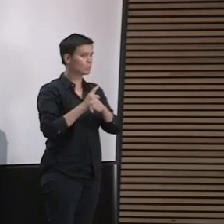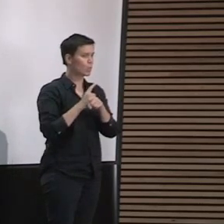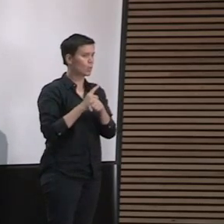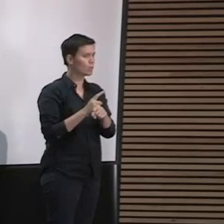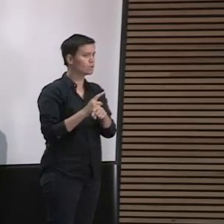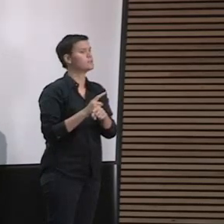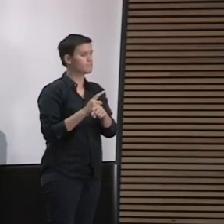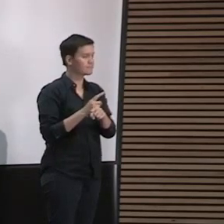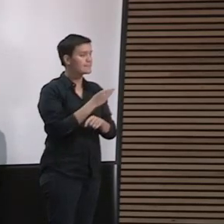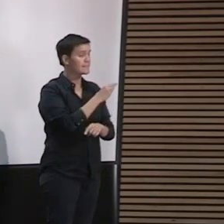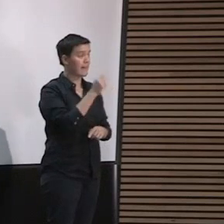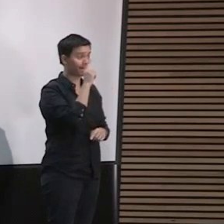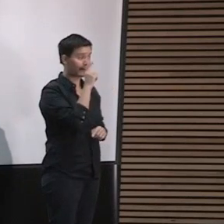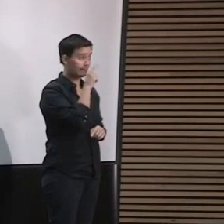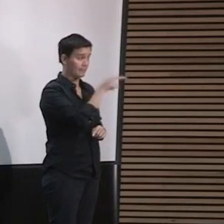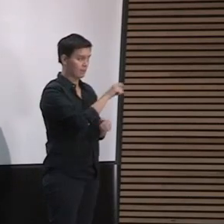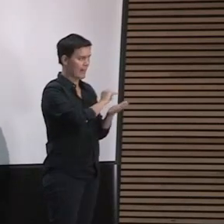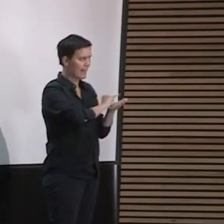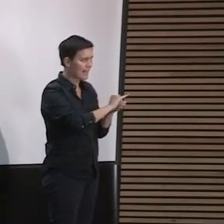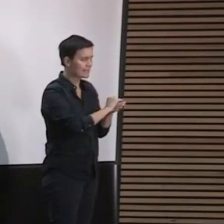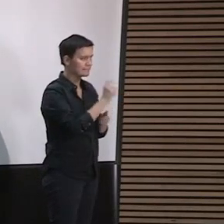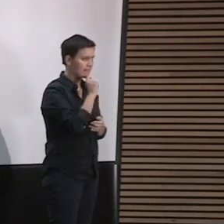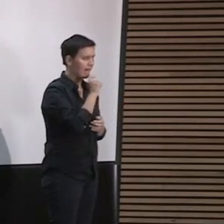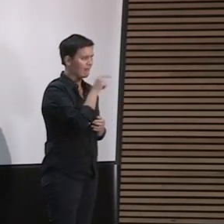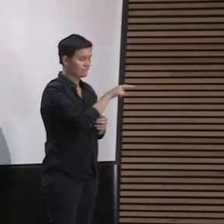that. Keeping in mind that I had a conversation with the